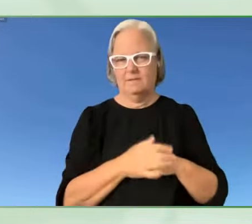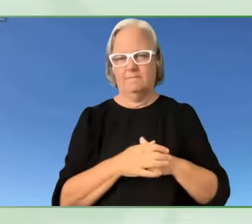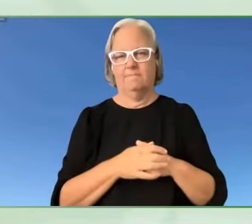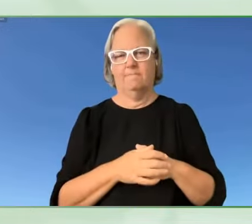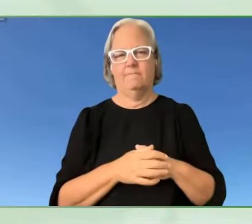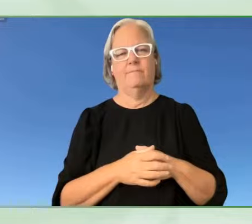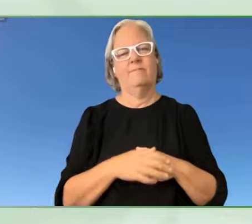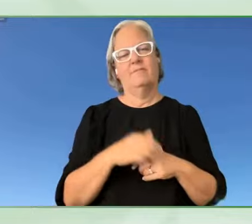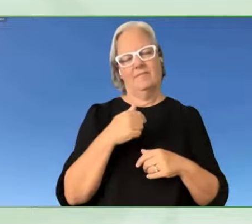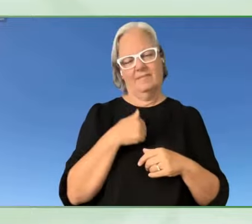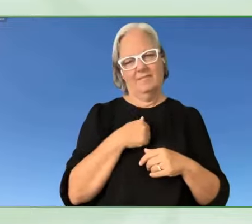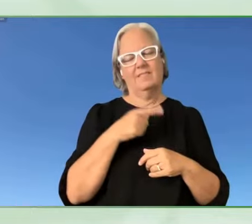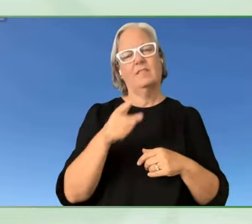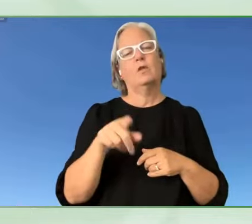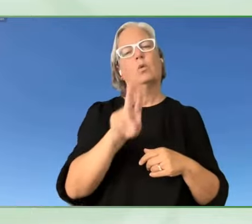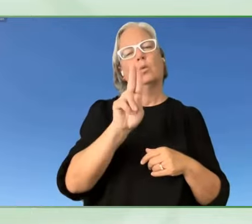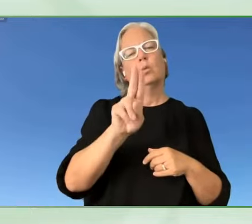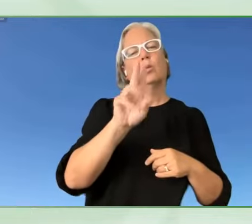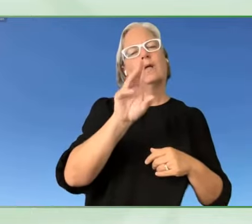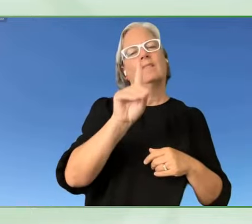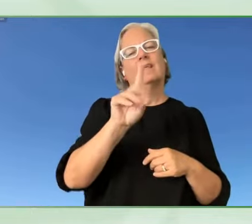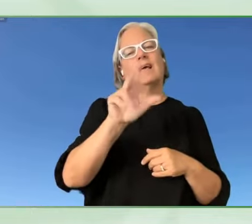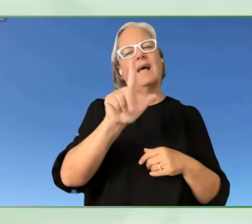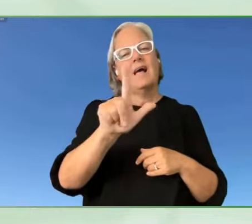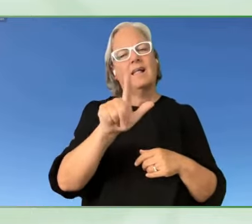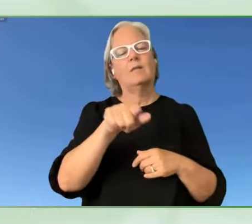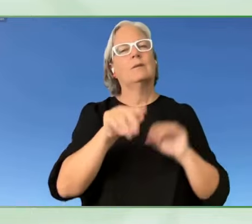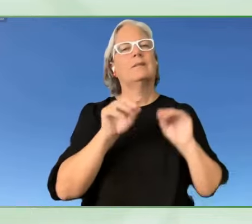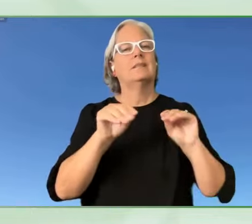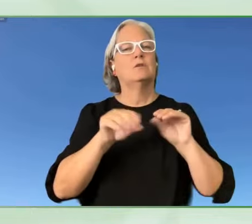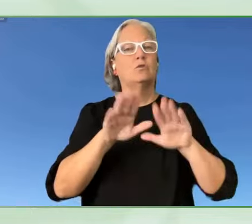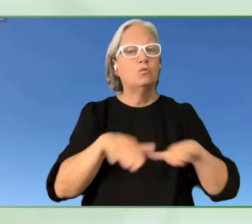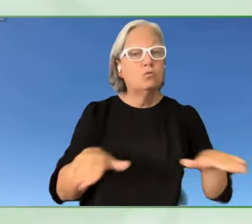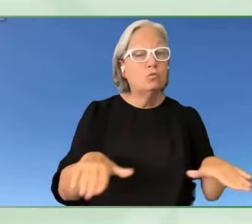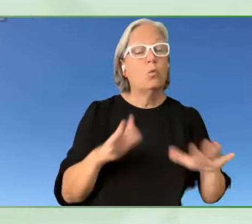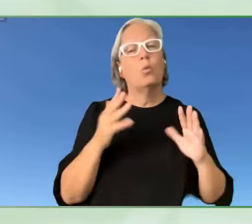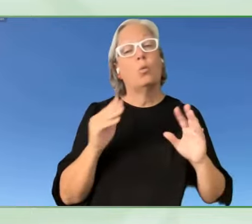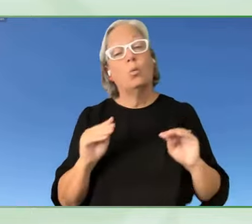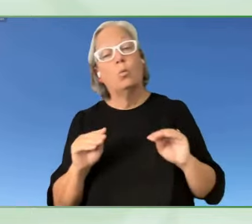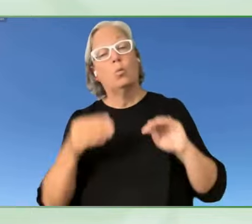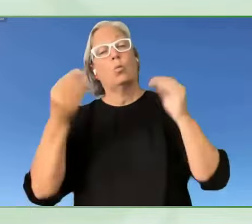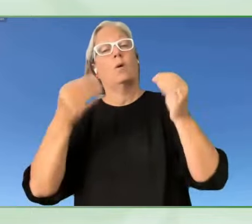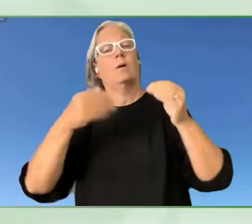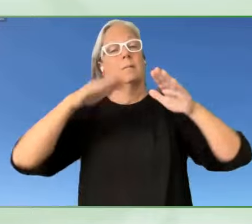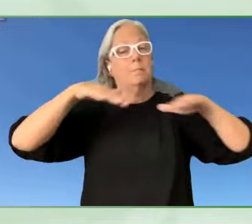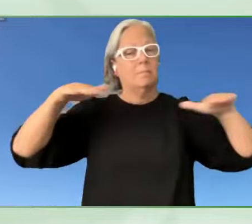It is an ever evolving process, and it is a journey. And we all are learning.